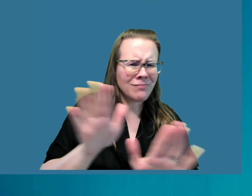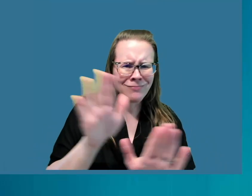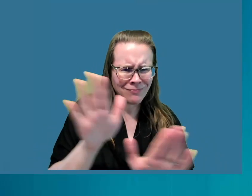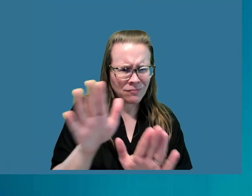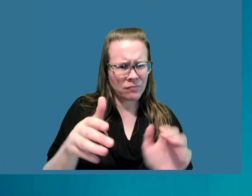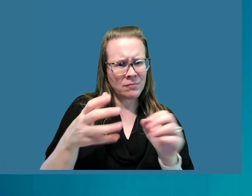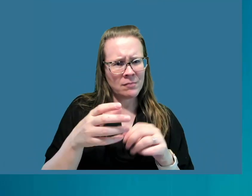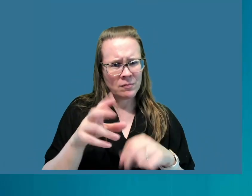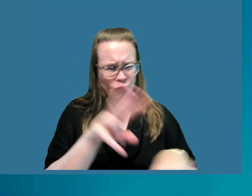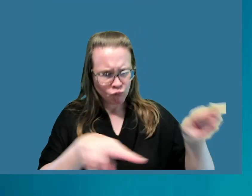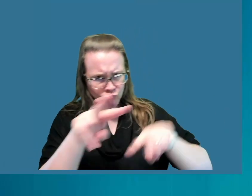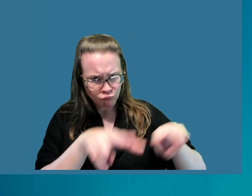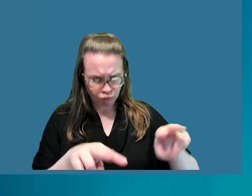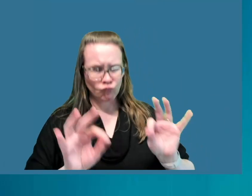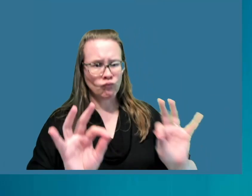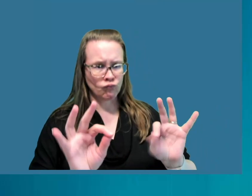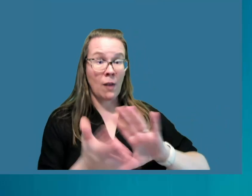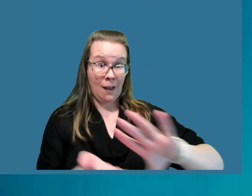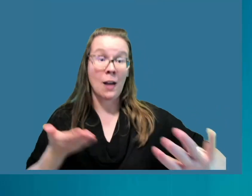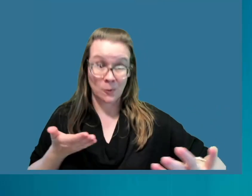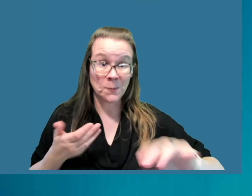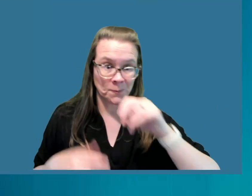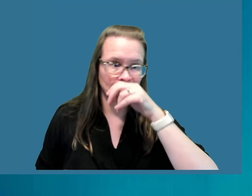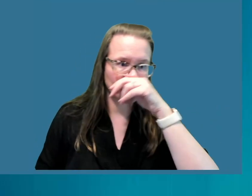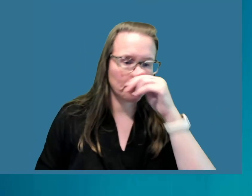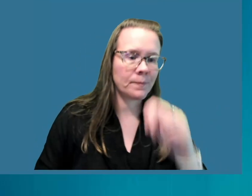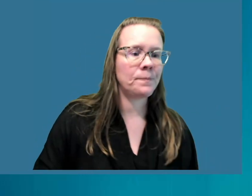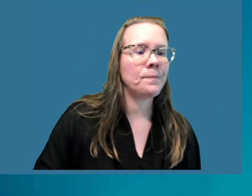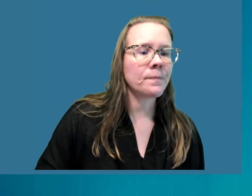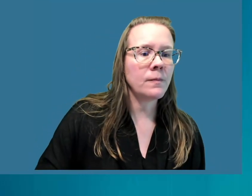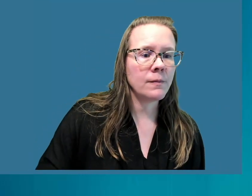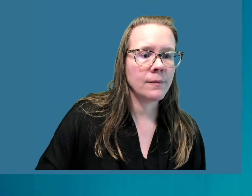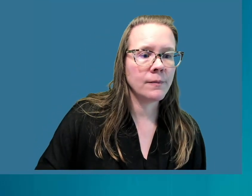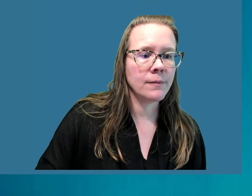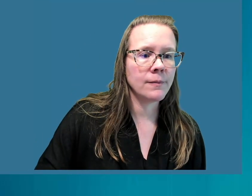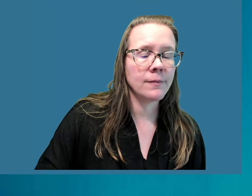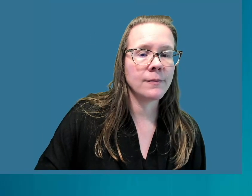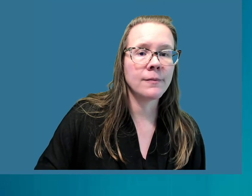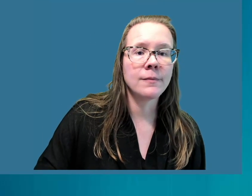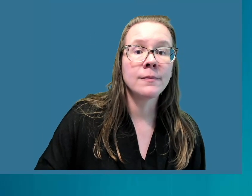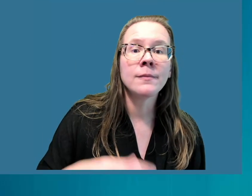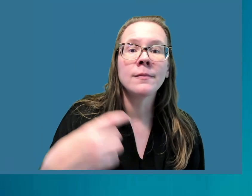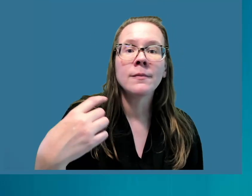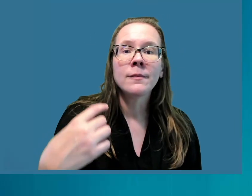golden brown. That's the easiest way for me to identify that they're ready. And you can kind of